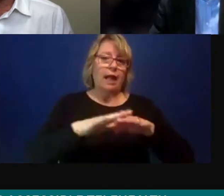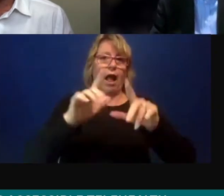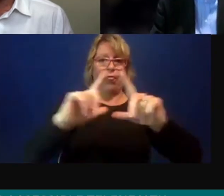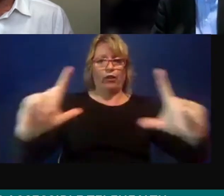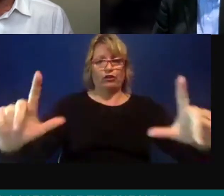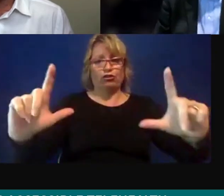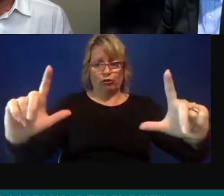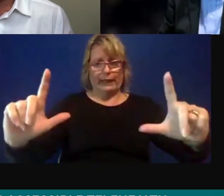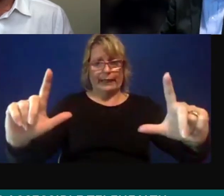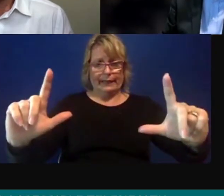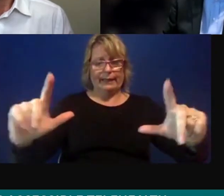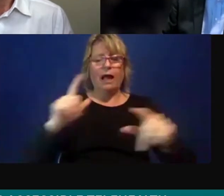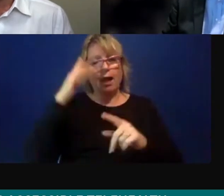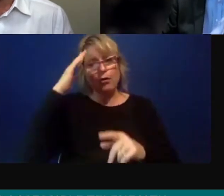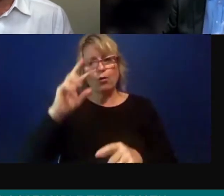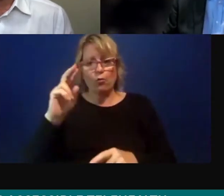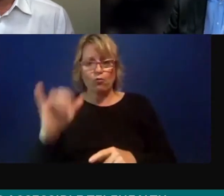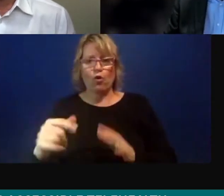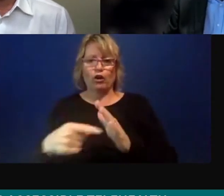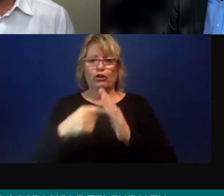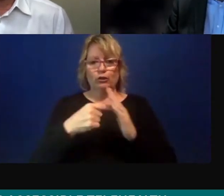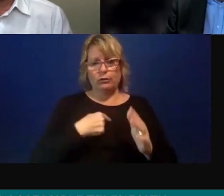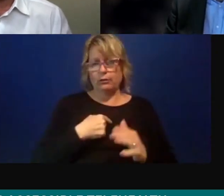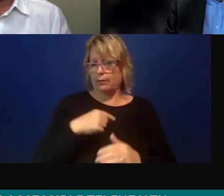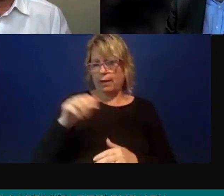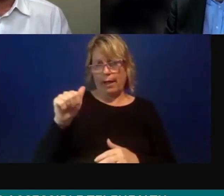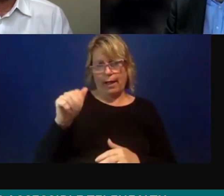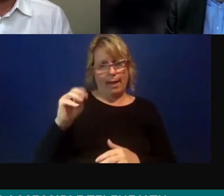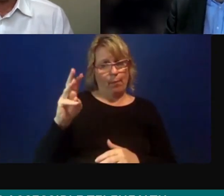I know that Roy has shown me that Amwell doesn't think of it that way. They think of it